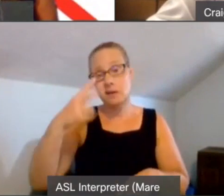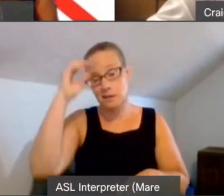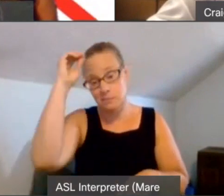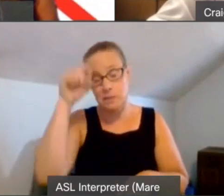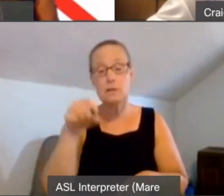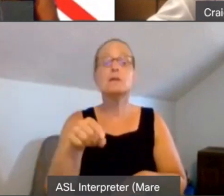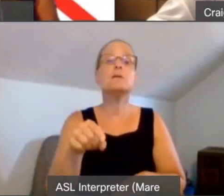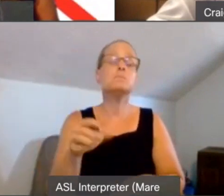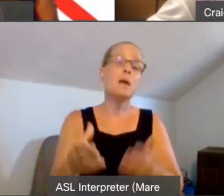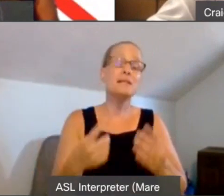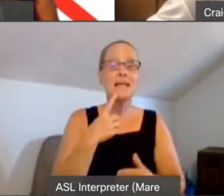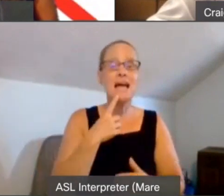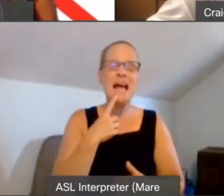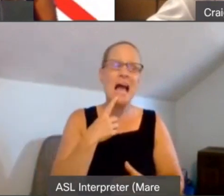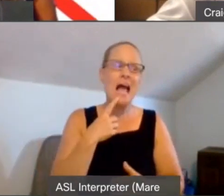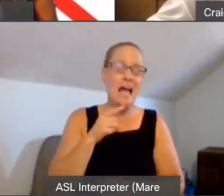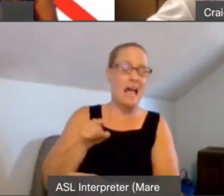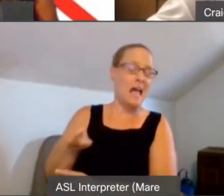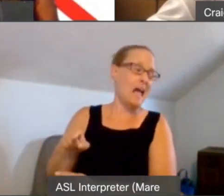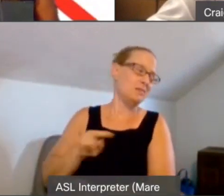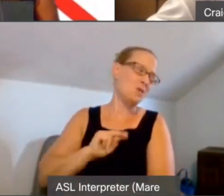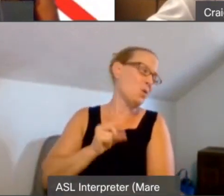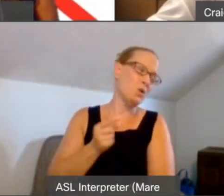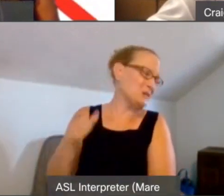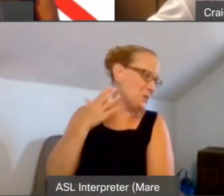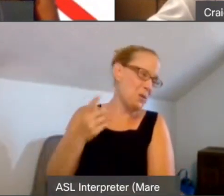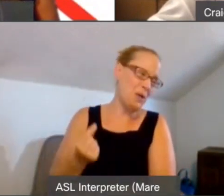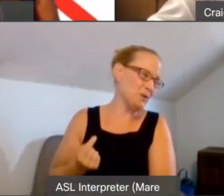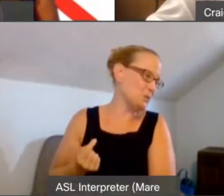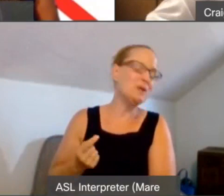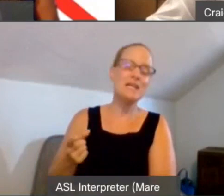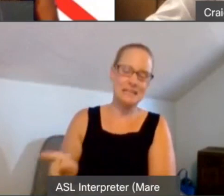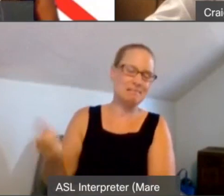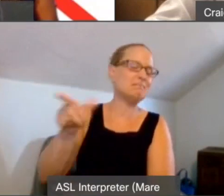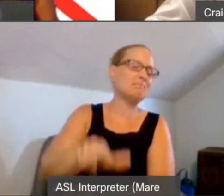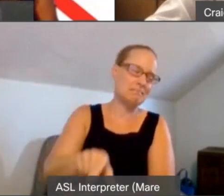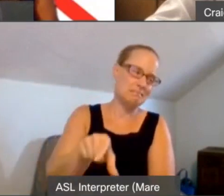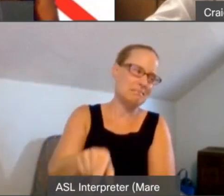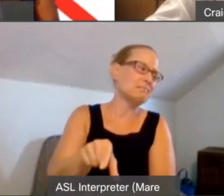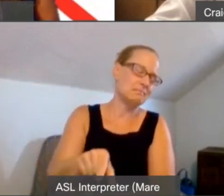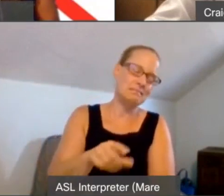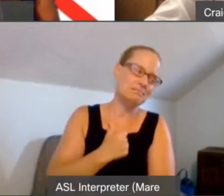may say, you need to work with the second provider because we are finding that that first provider's conduct